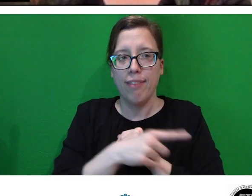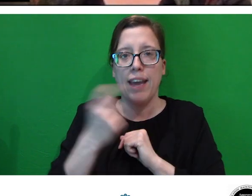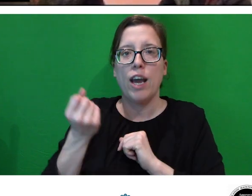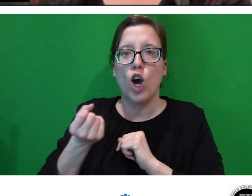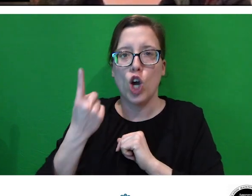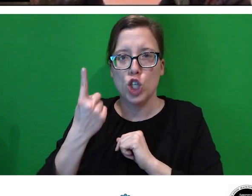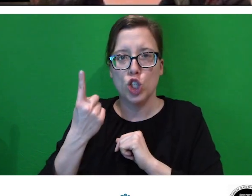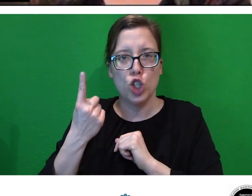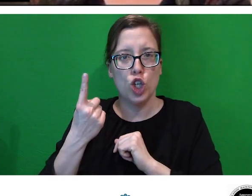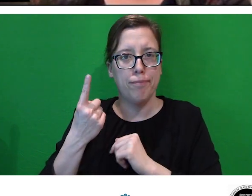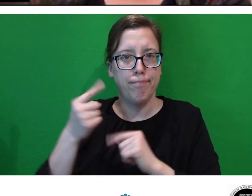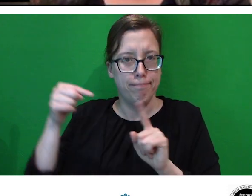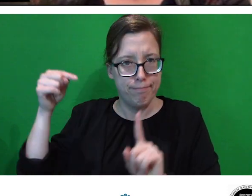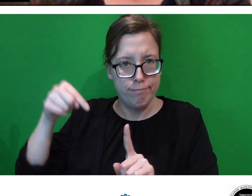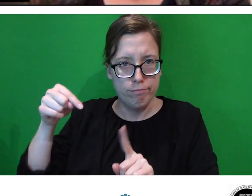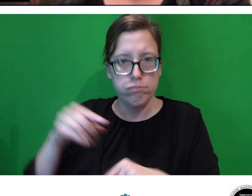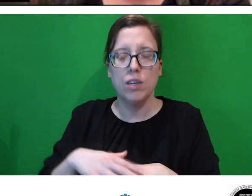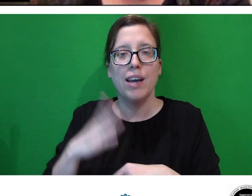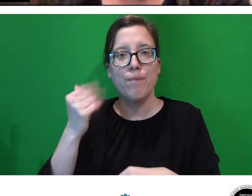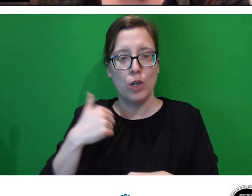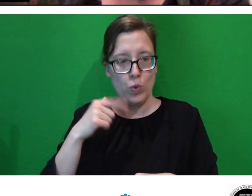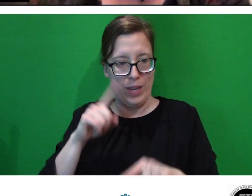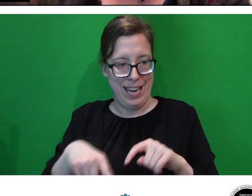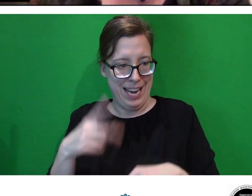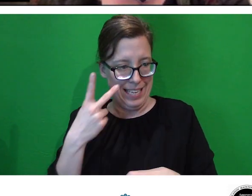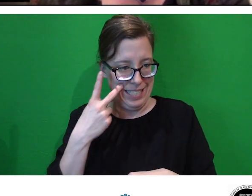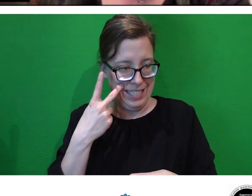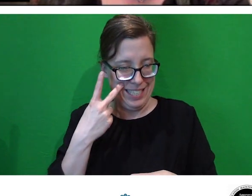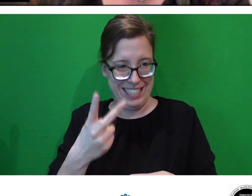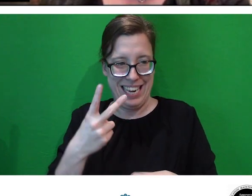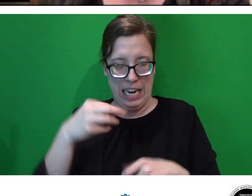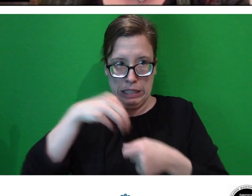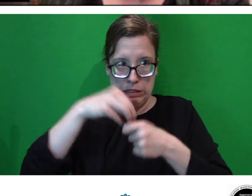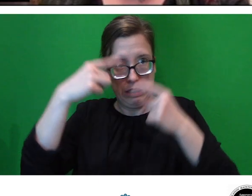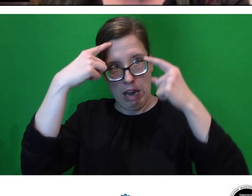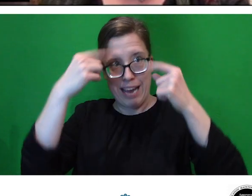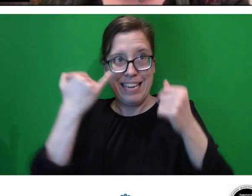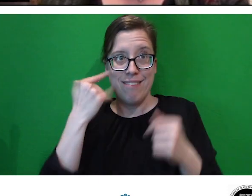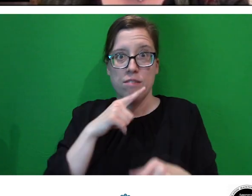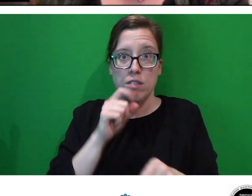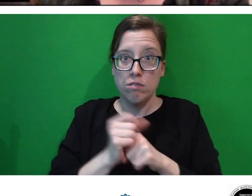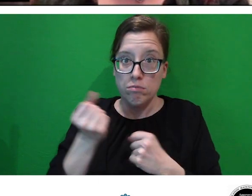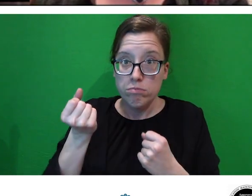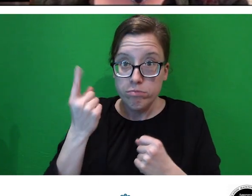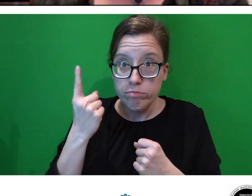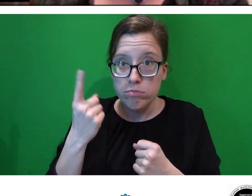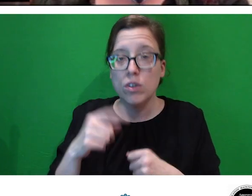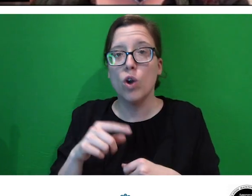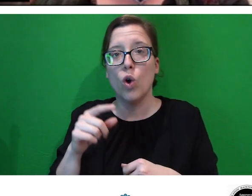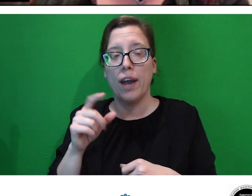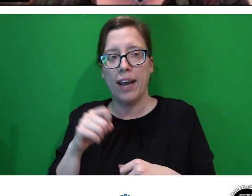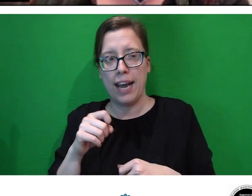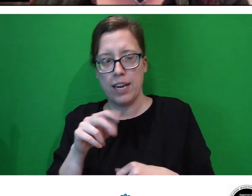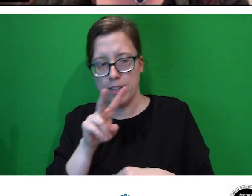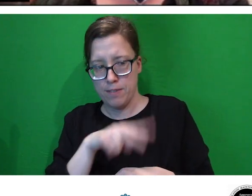perform...what the learner is going to do to demonstrate that he understood something.